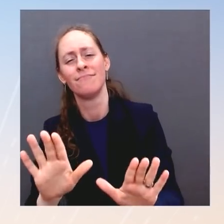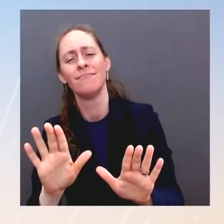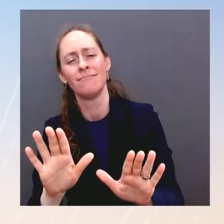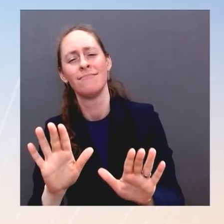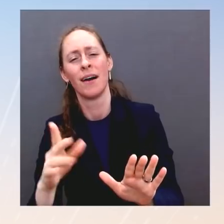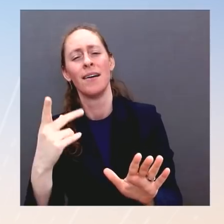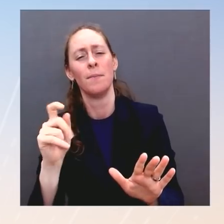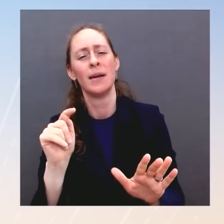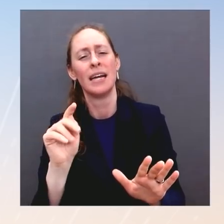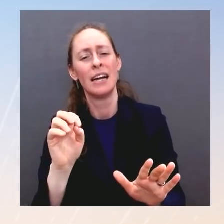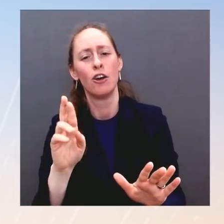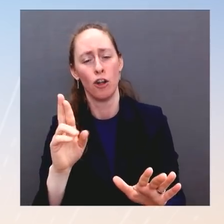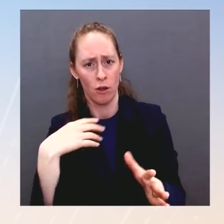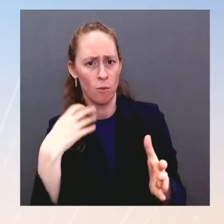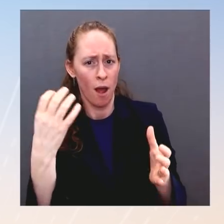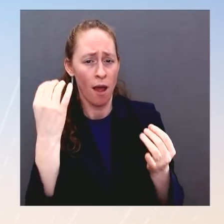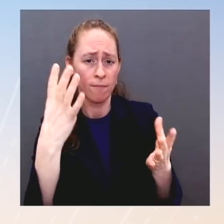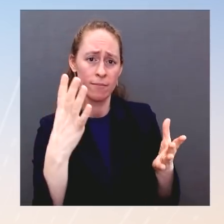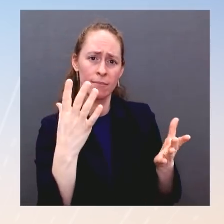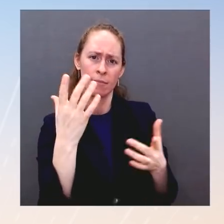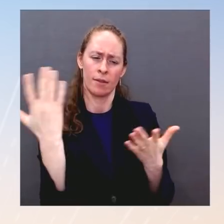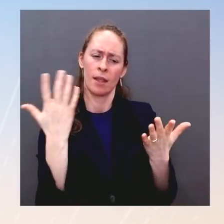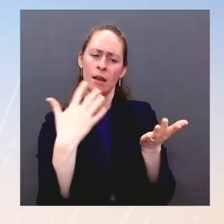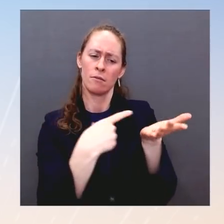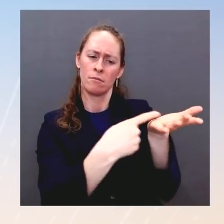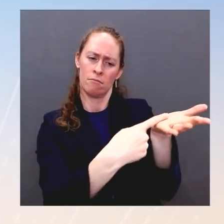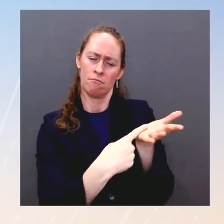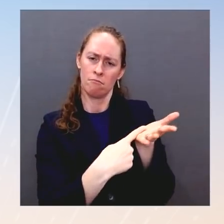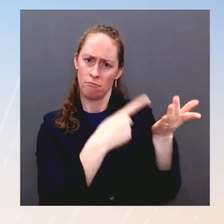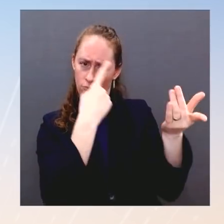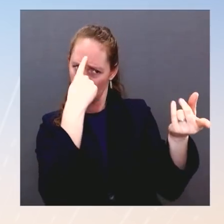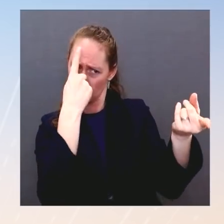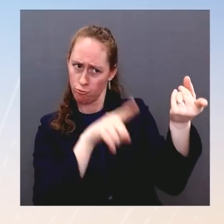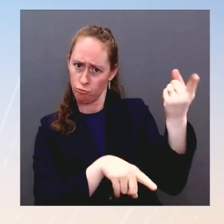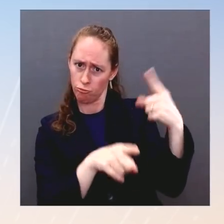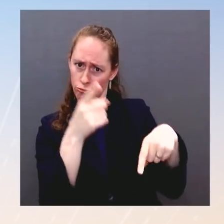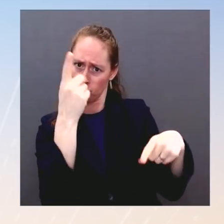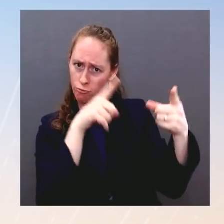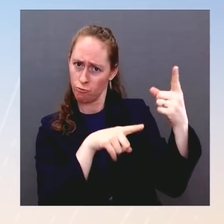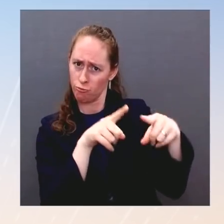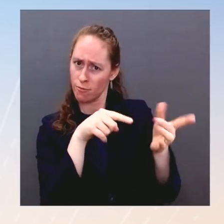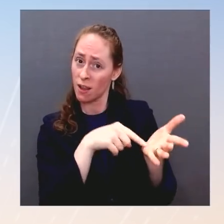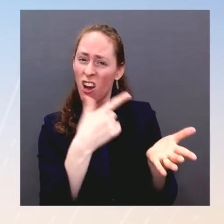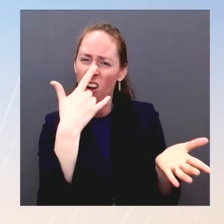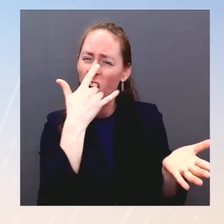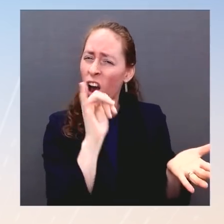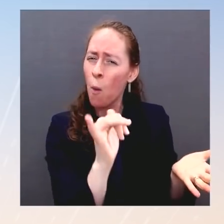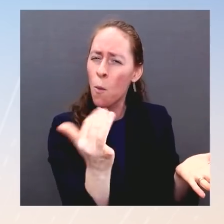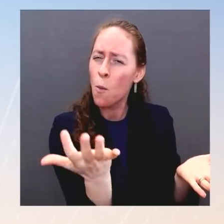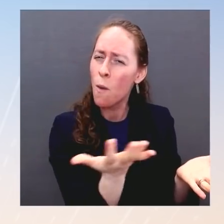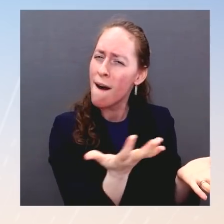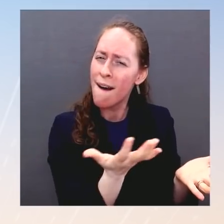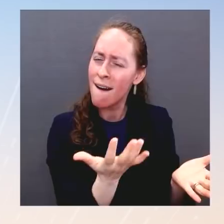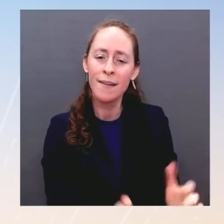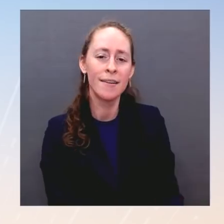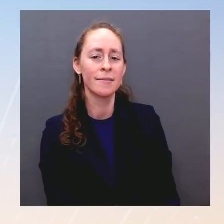What the President has done is he has built a global coalition to stand up in the face of President Putin